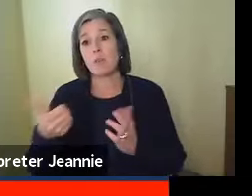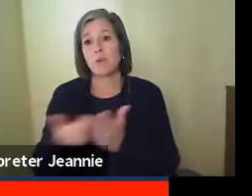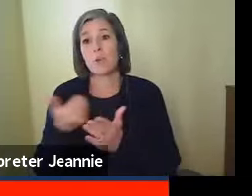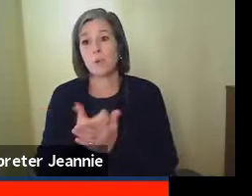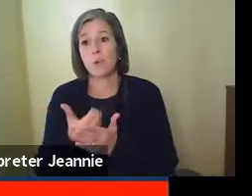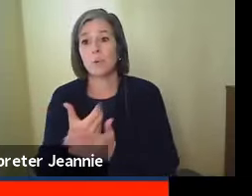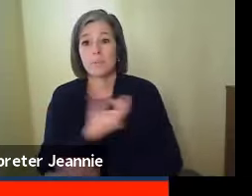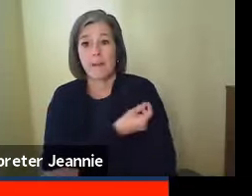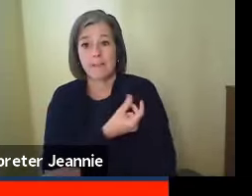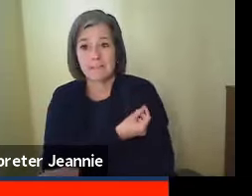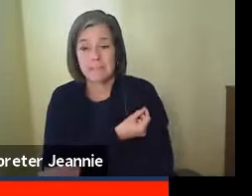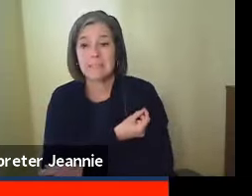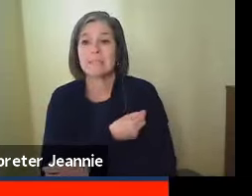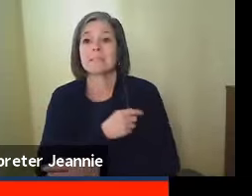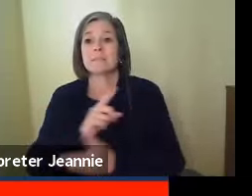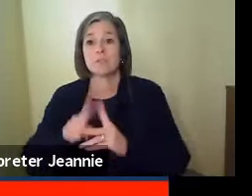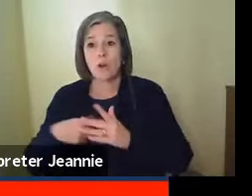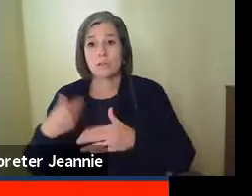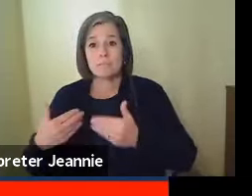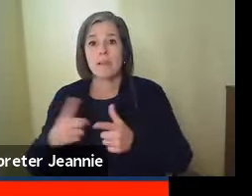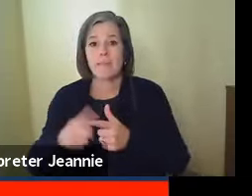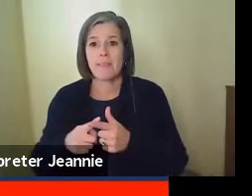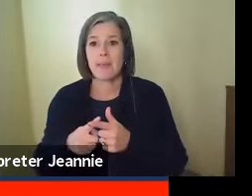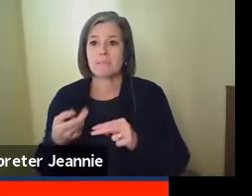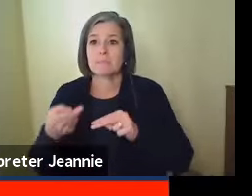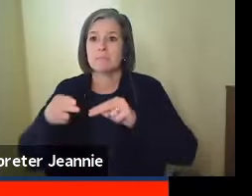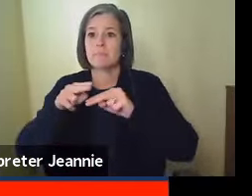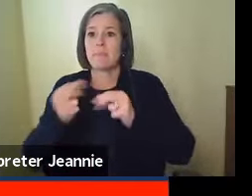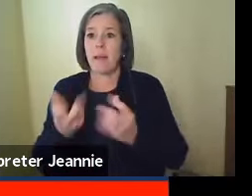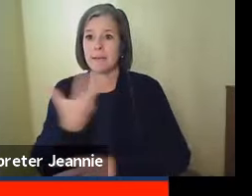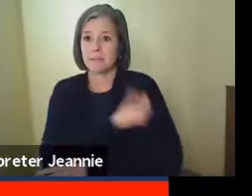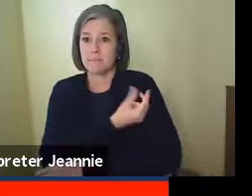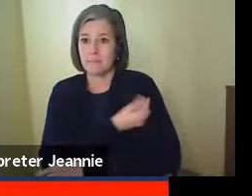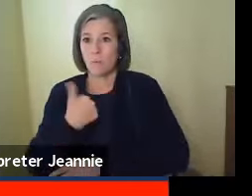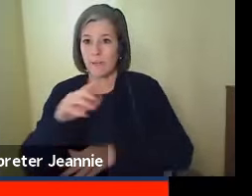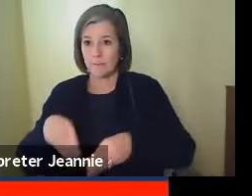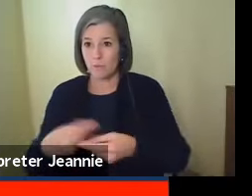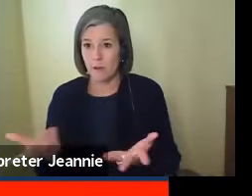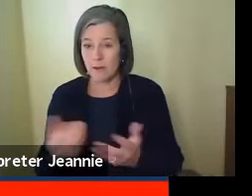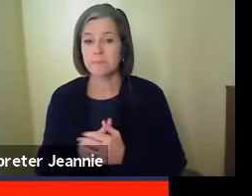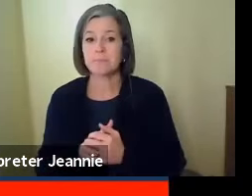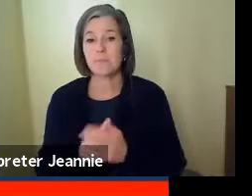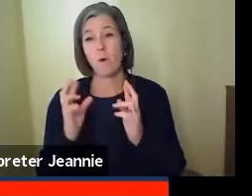be additional ramping up of these doses. We hope to be able to have at least 50%